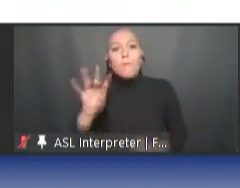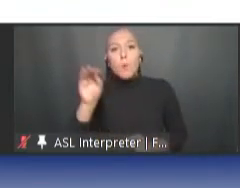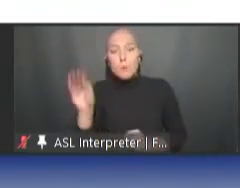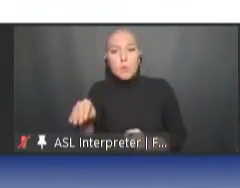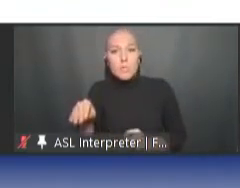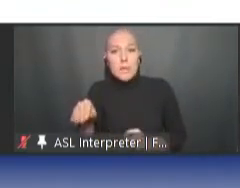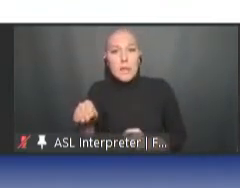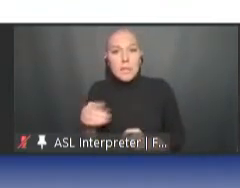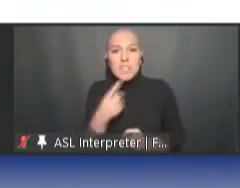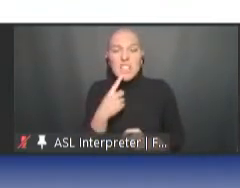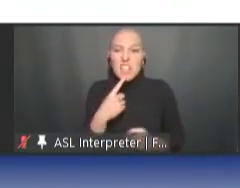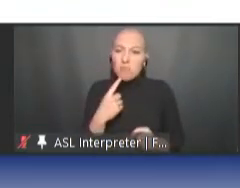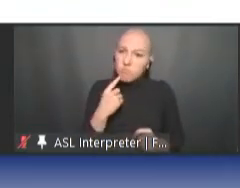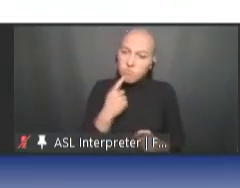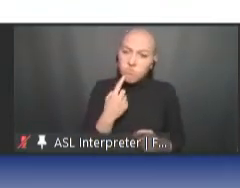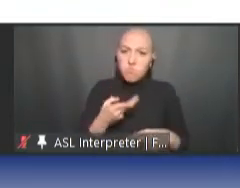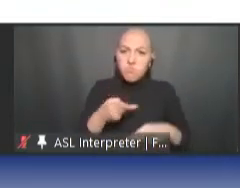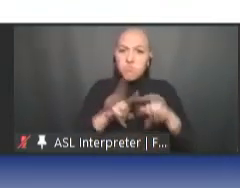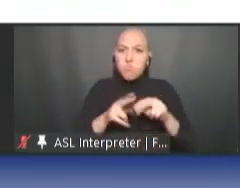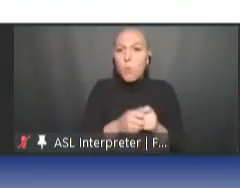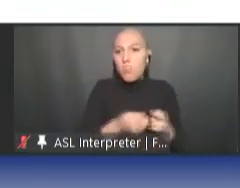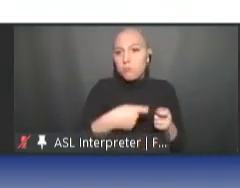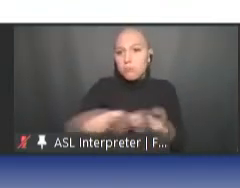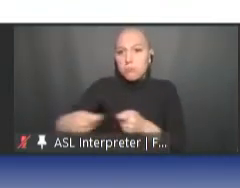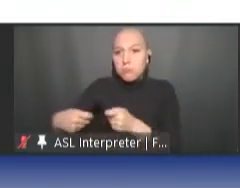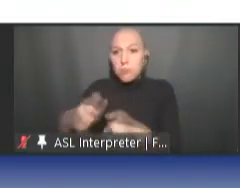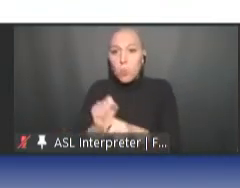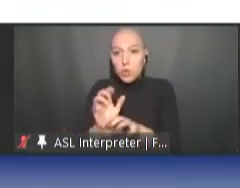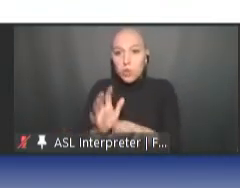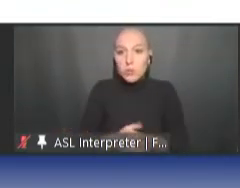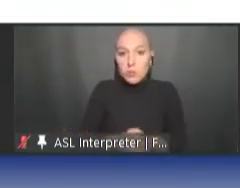It's also important to remember that some workers may be attracted to workplaces with mandates.